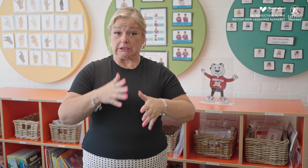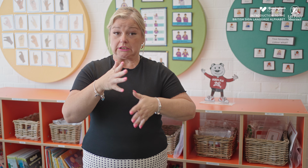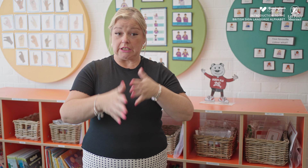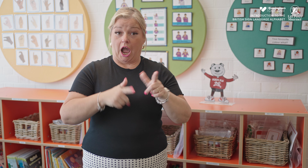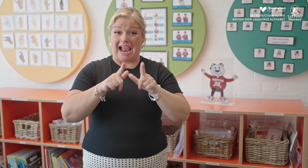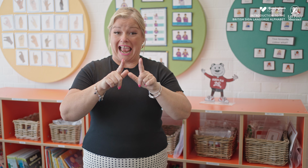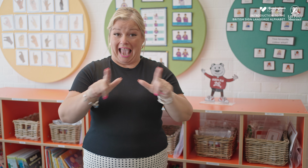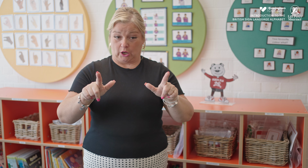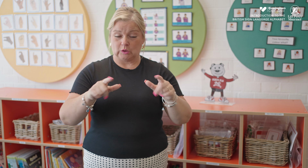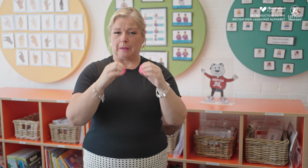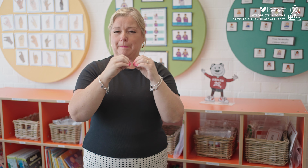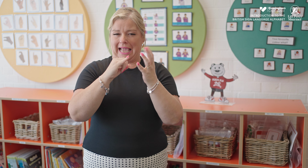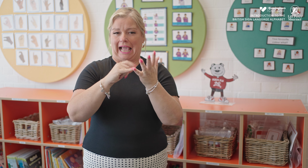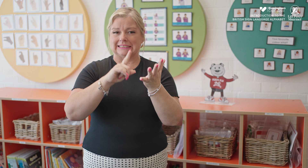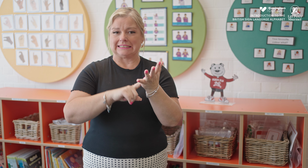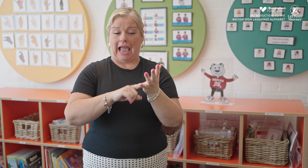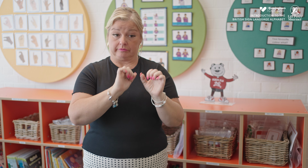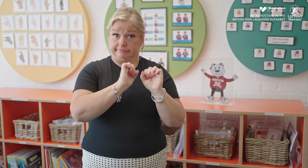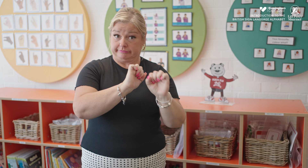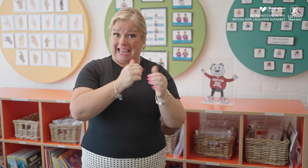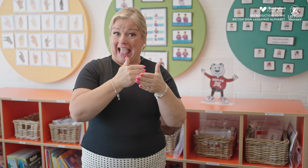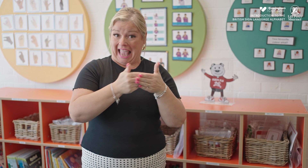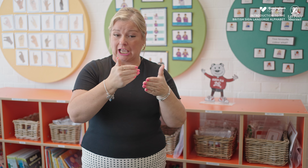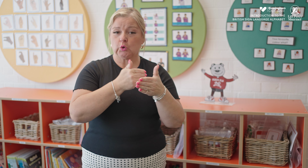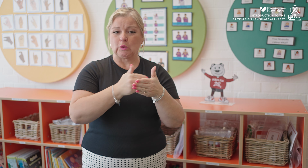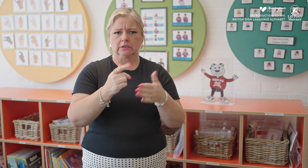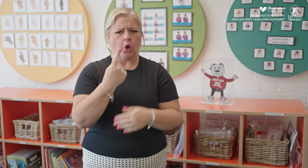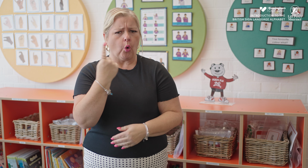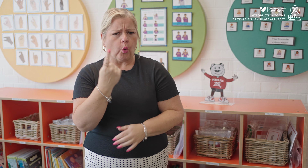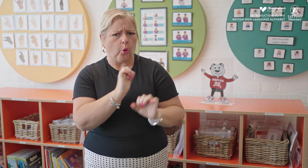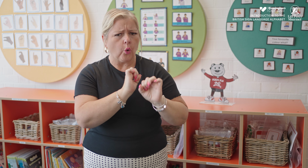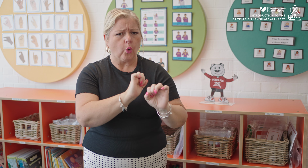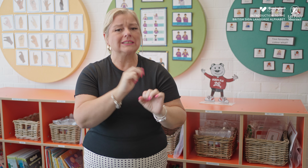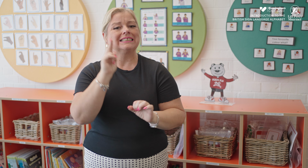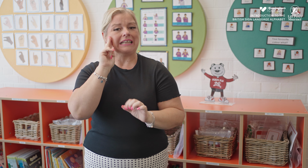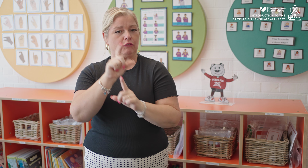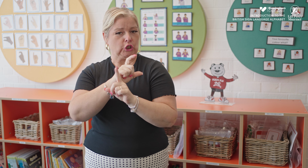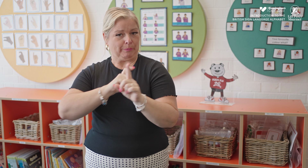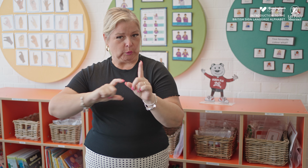British Sign Language or BSL is the language of the Deaf community